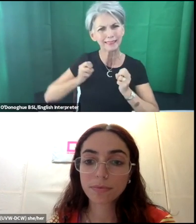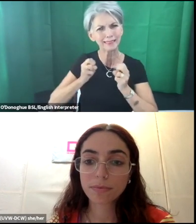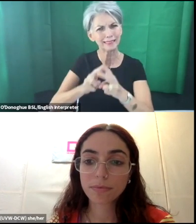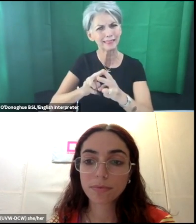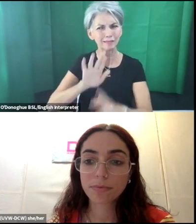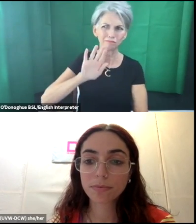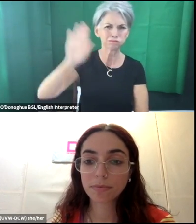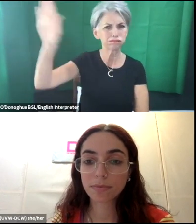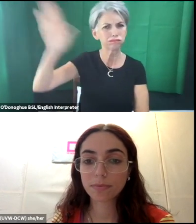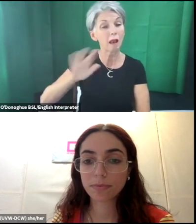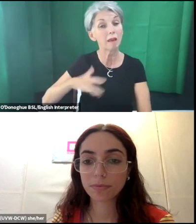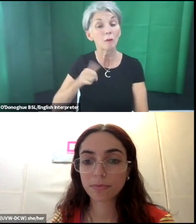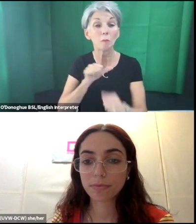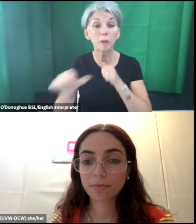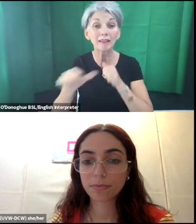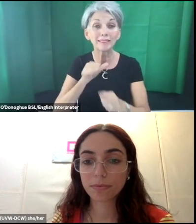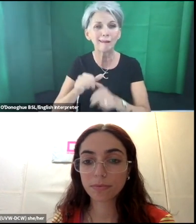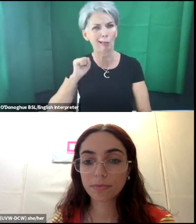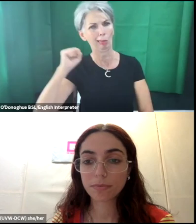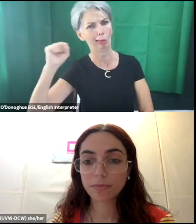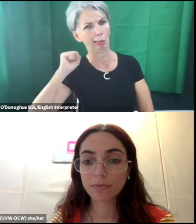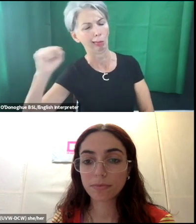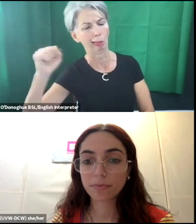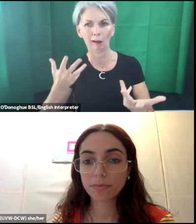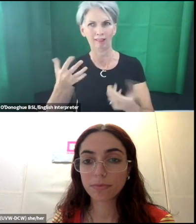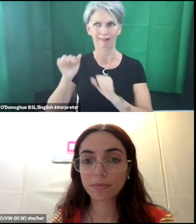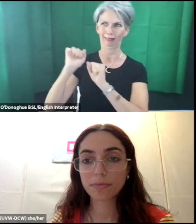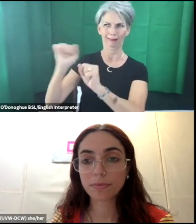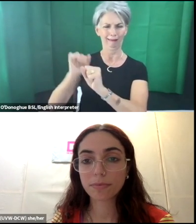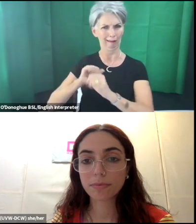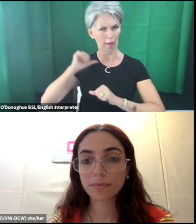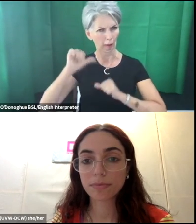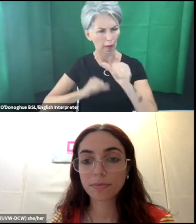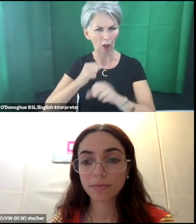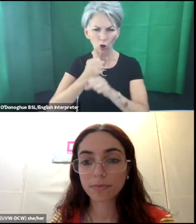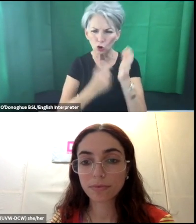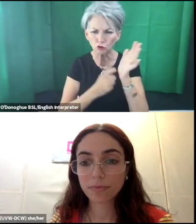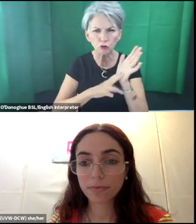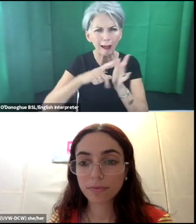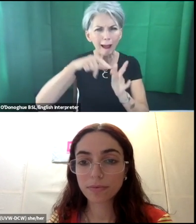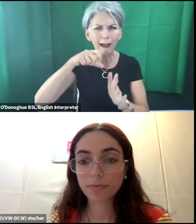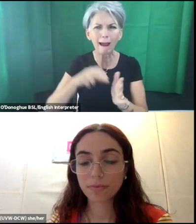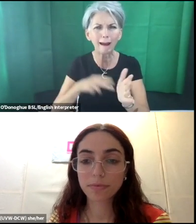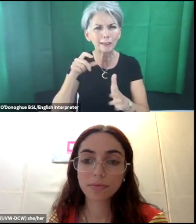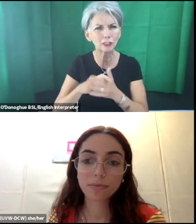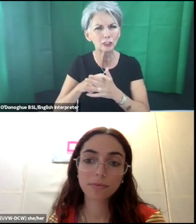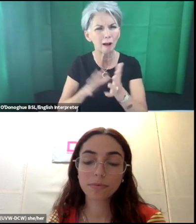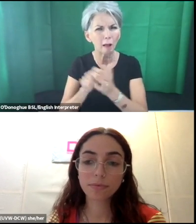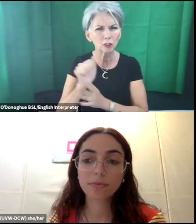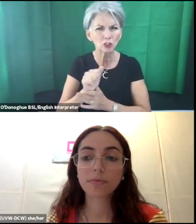And not instead be tethered to the yoke of grind culture and burnout and all of those kinds of things.